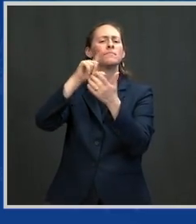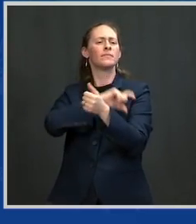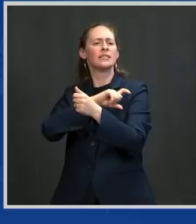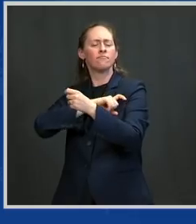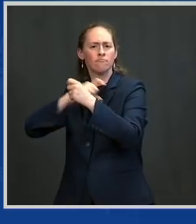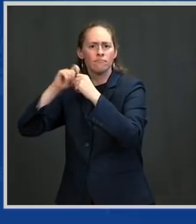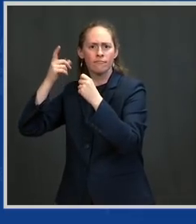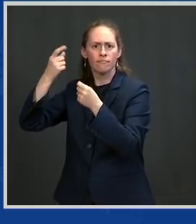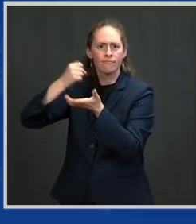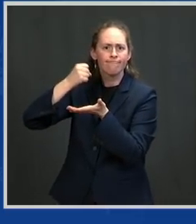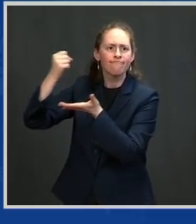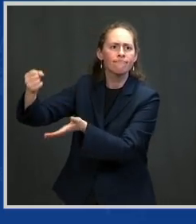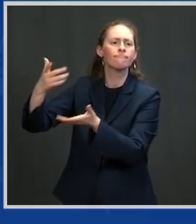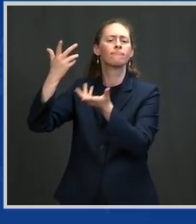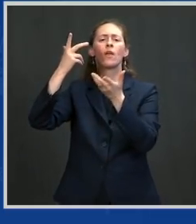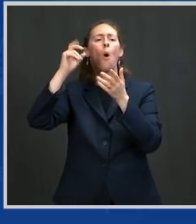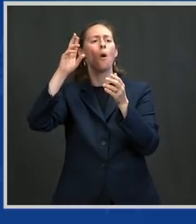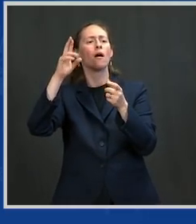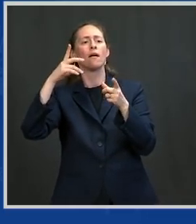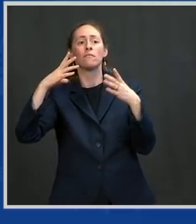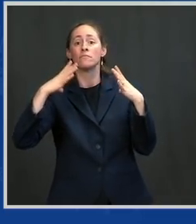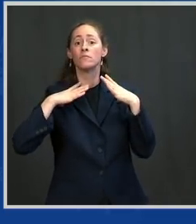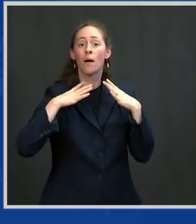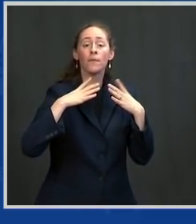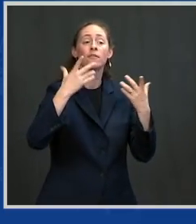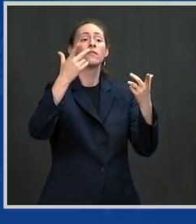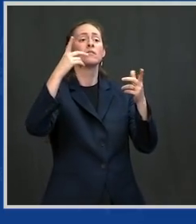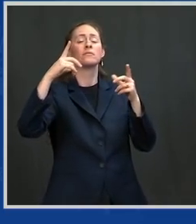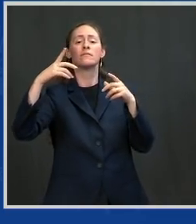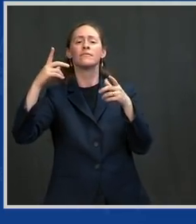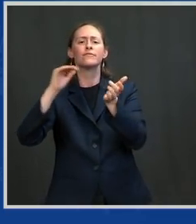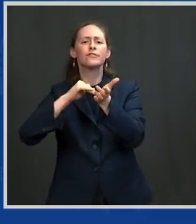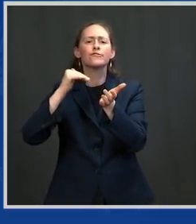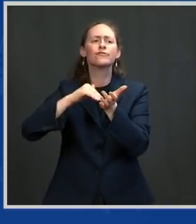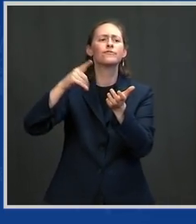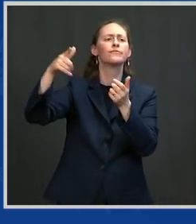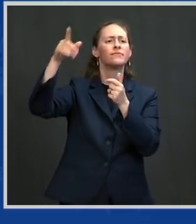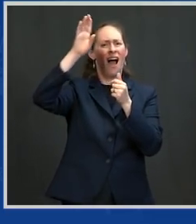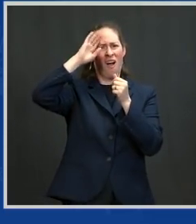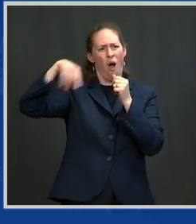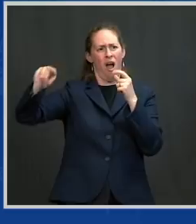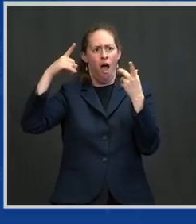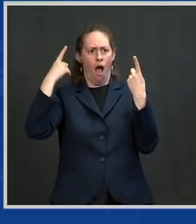from retired docs, from -- I just knew. And look how rapidly we moved.